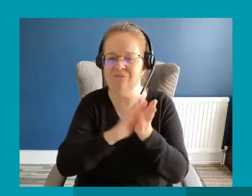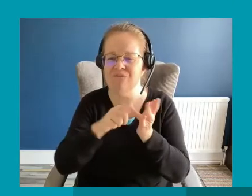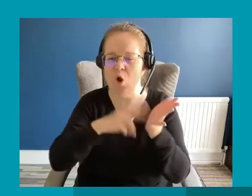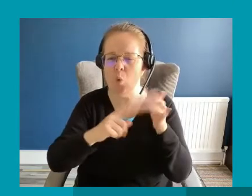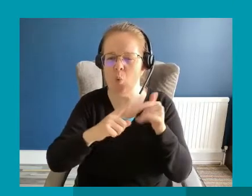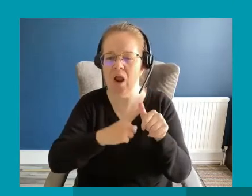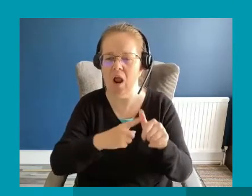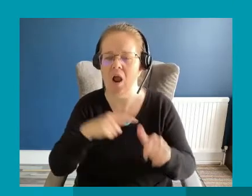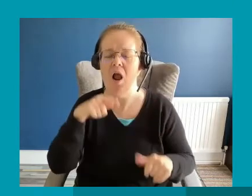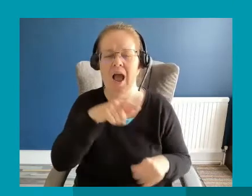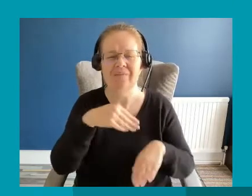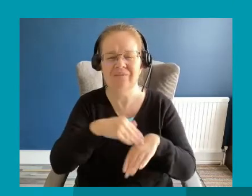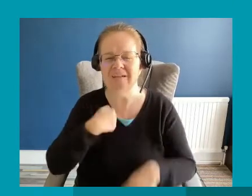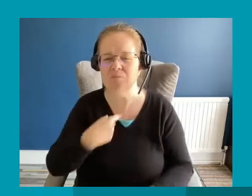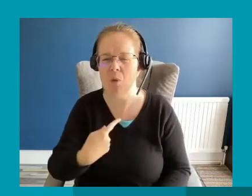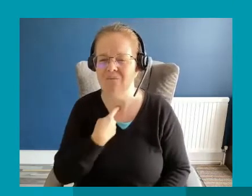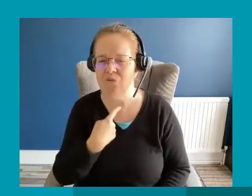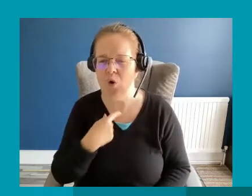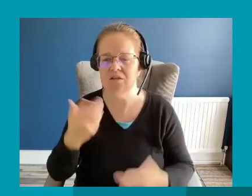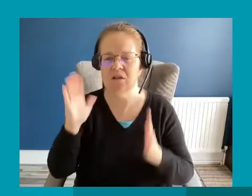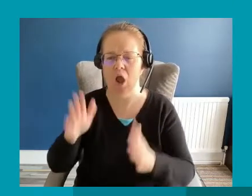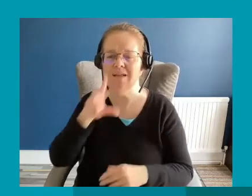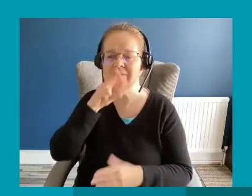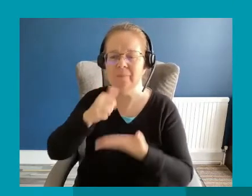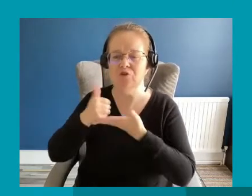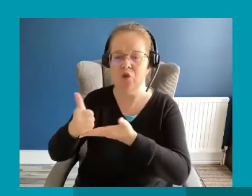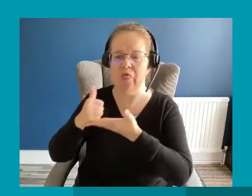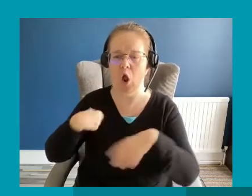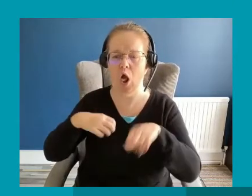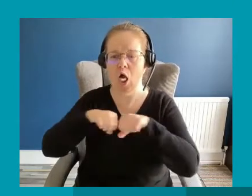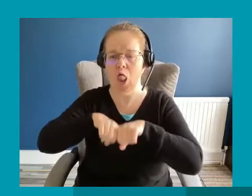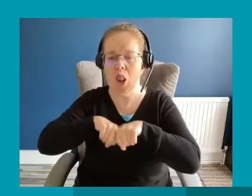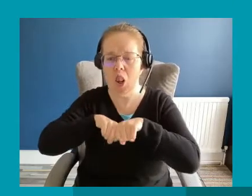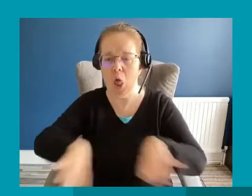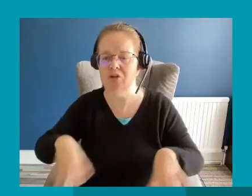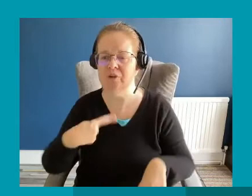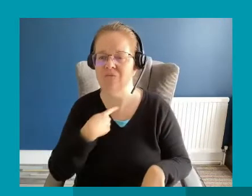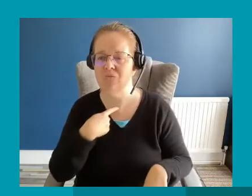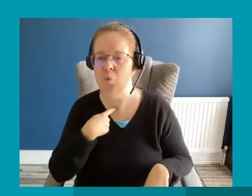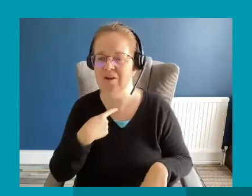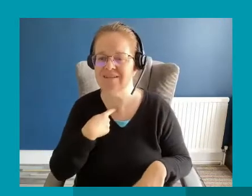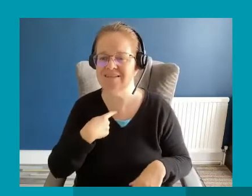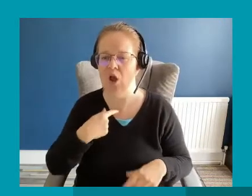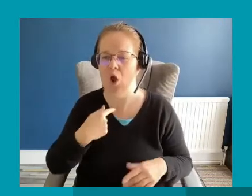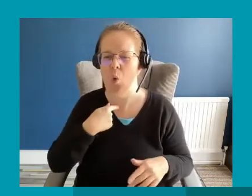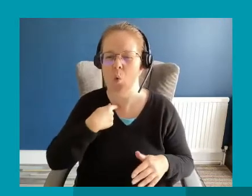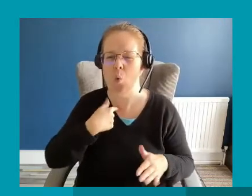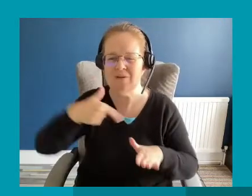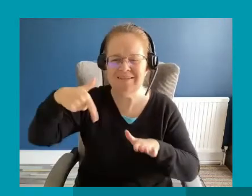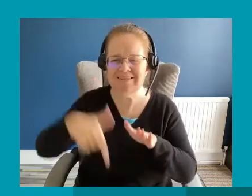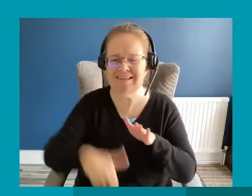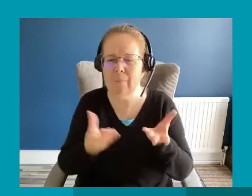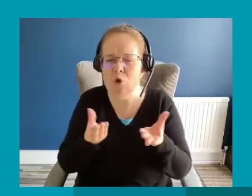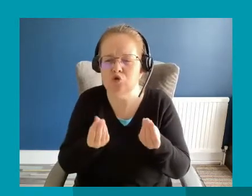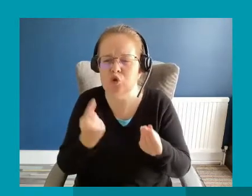to use an amplifier by my speech therapist. When I have a lost voice, hoarse, deep soft voice whilst working